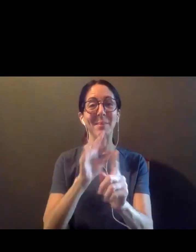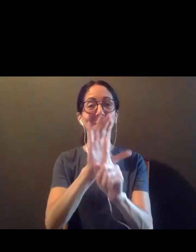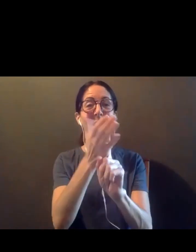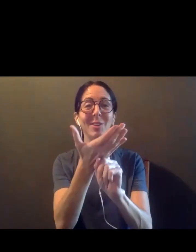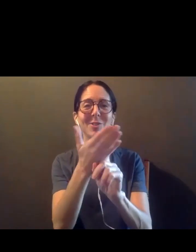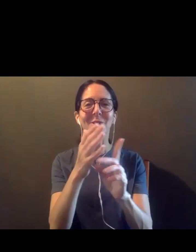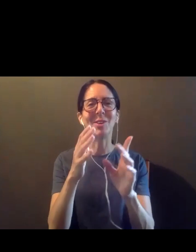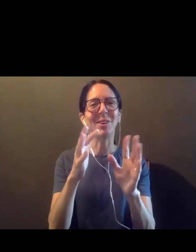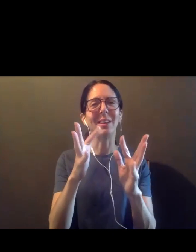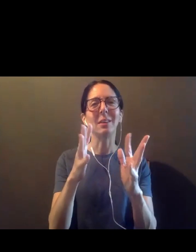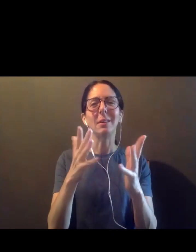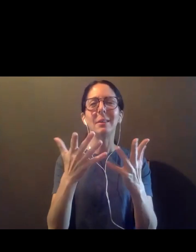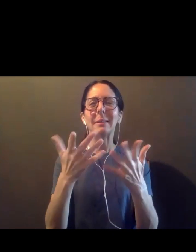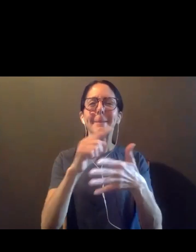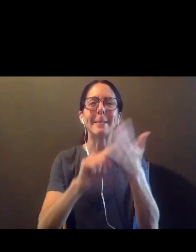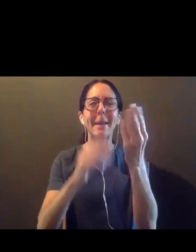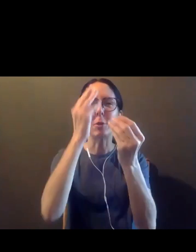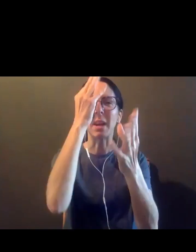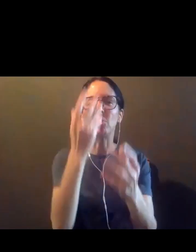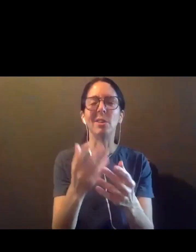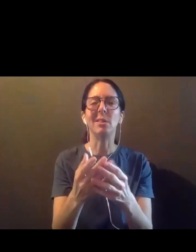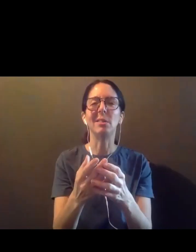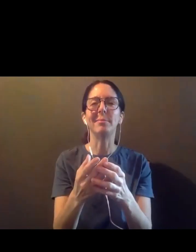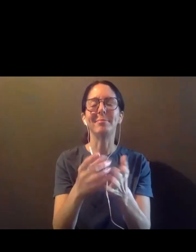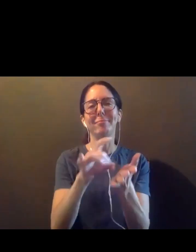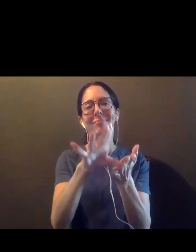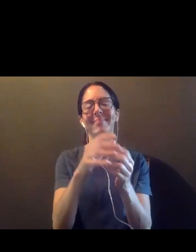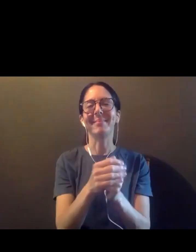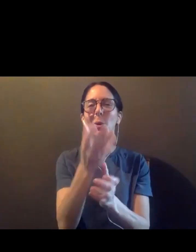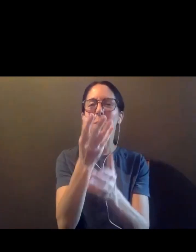There’s a lot that can be missed in the story and it’s almost like when you are